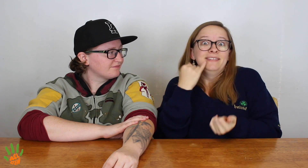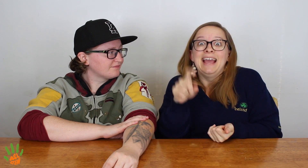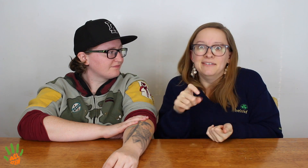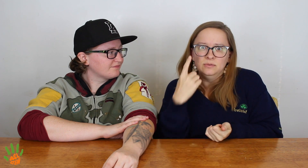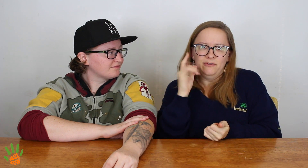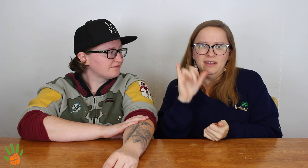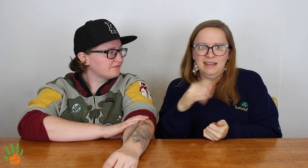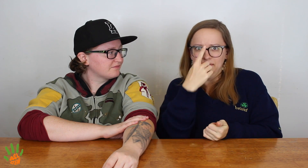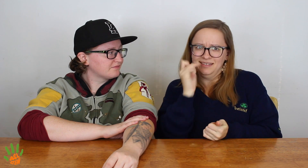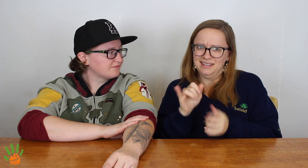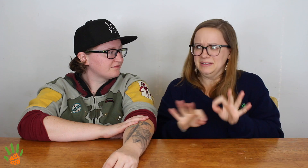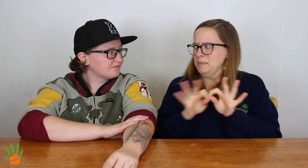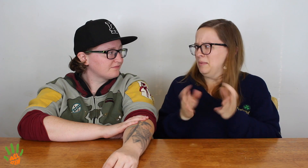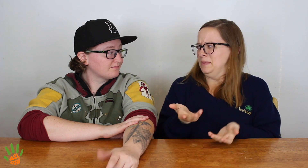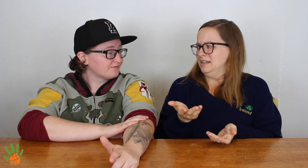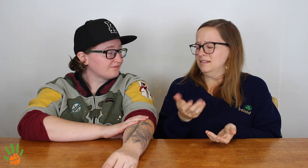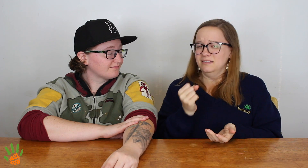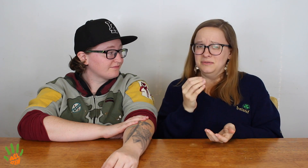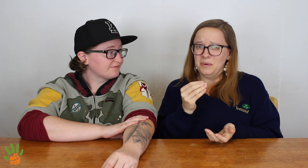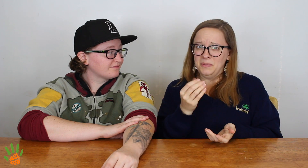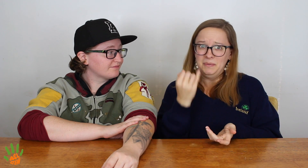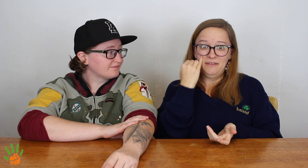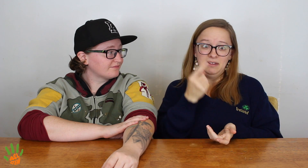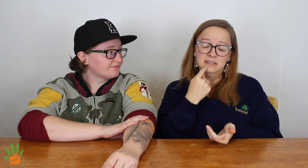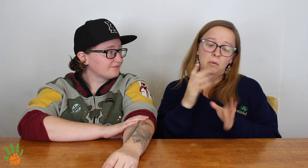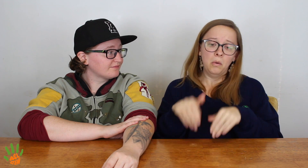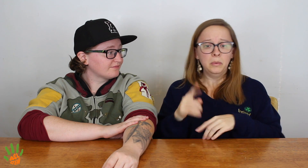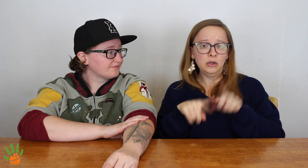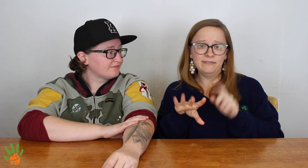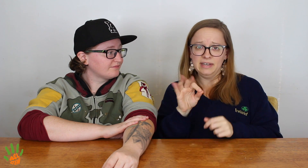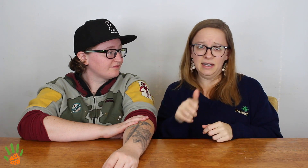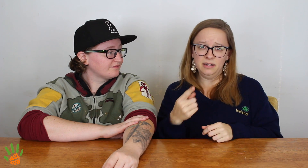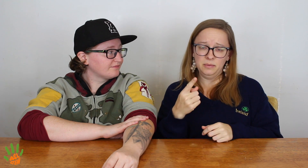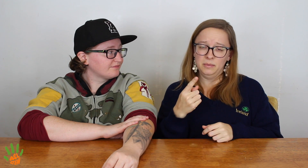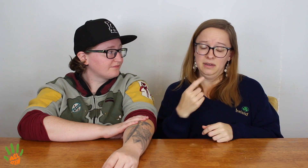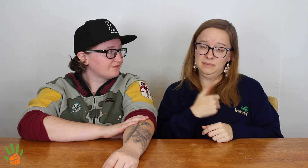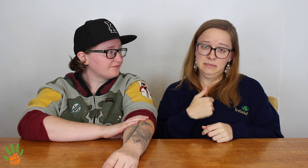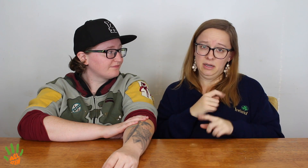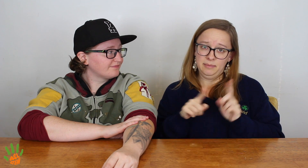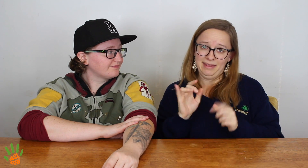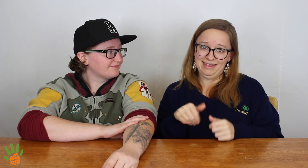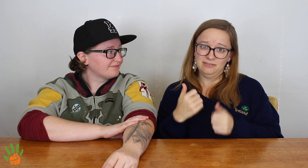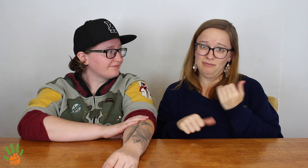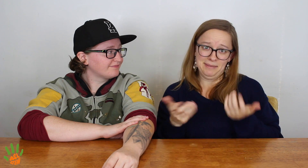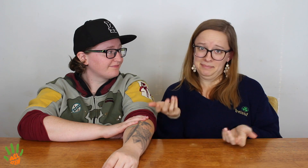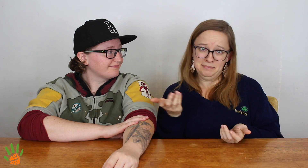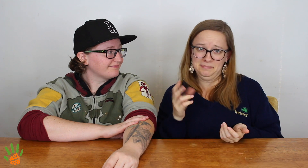at least do whatever they have to because it's important! So if they say, "oh we couldn't find an interpreter", I'm sorry but that's crap!